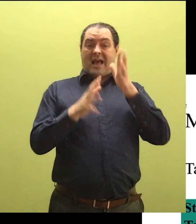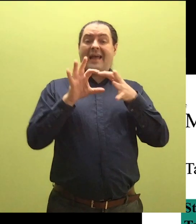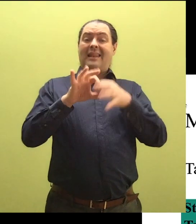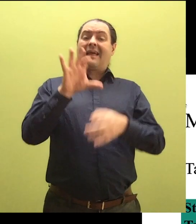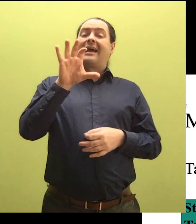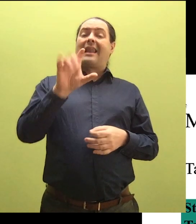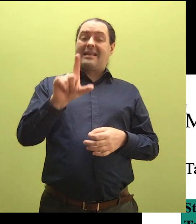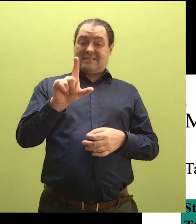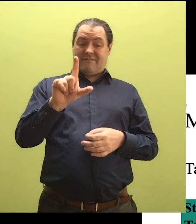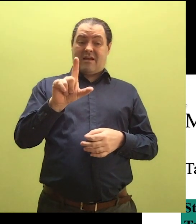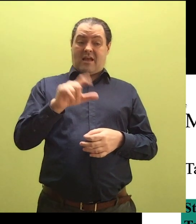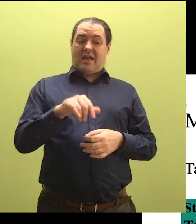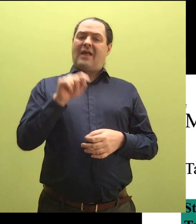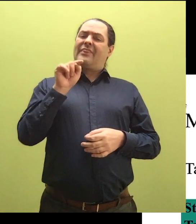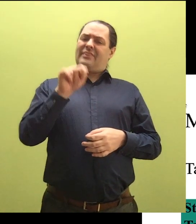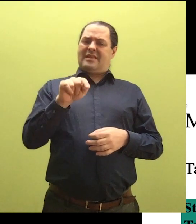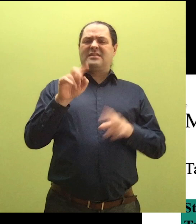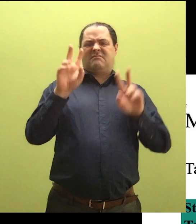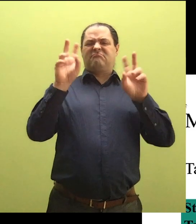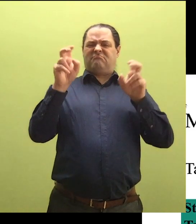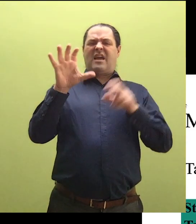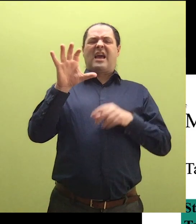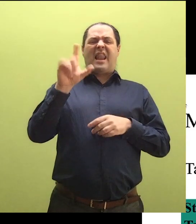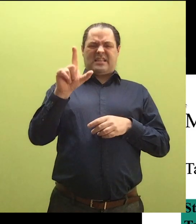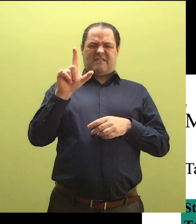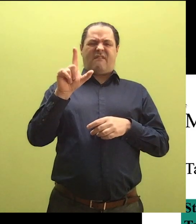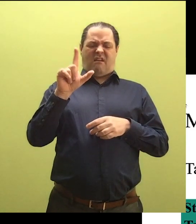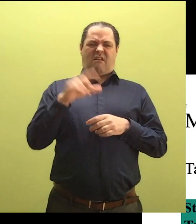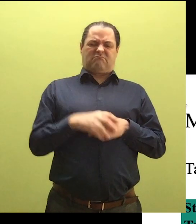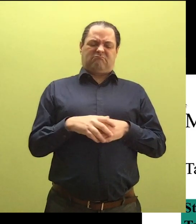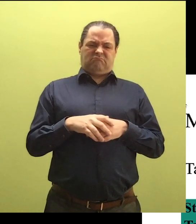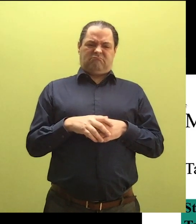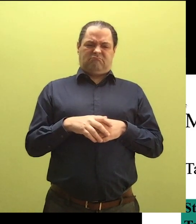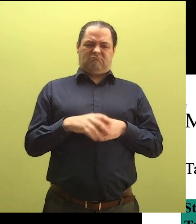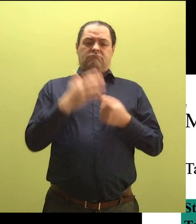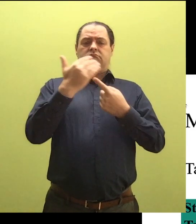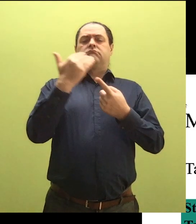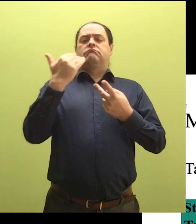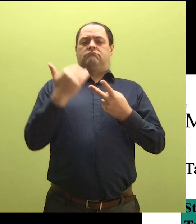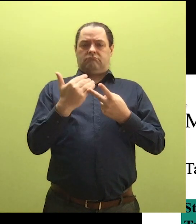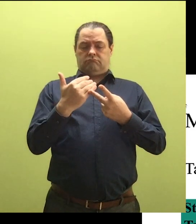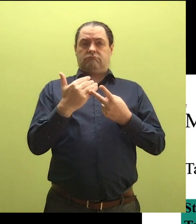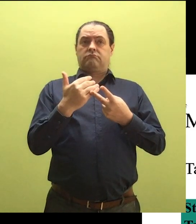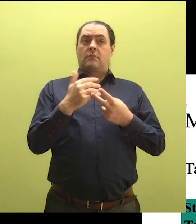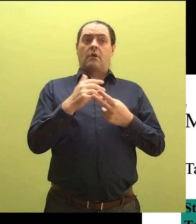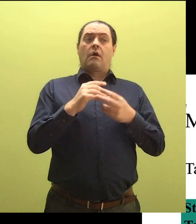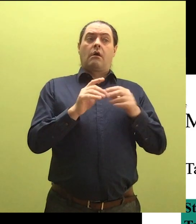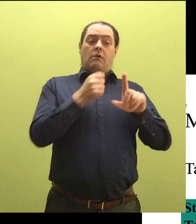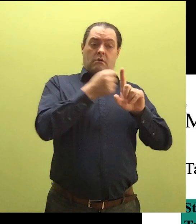classifier, then this instance was marked as a classifier alternation. If both counterparts were signed with a